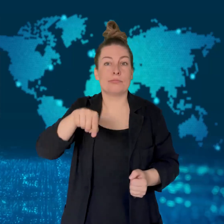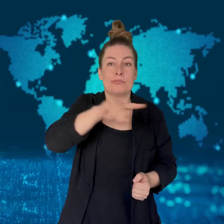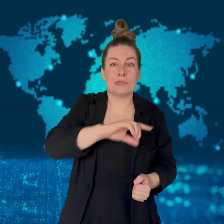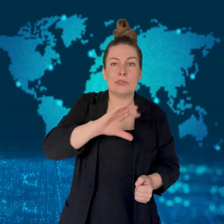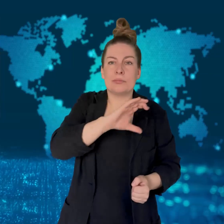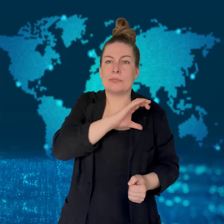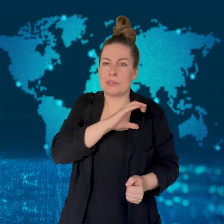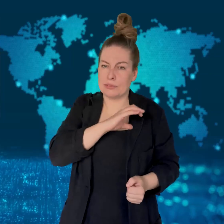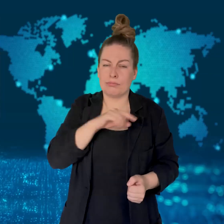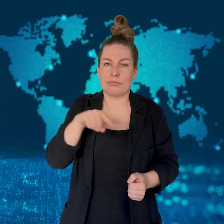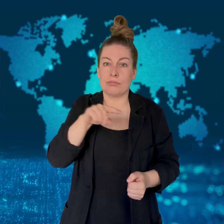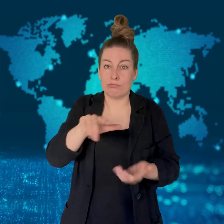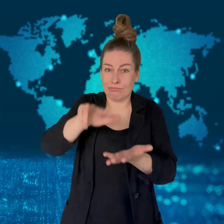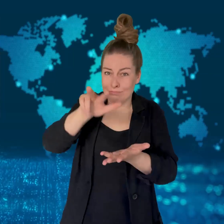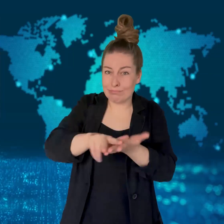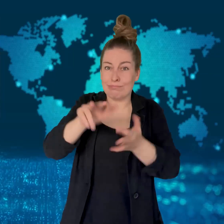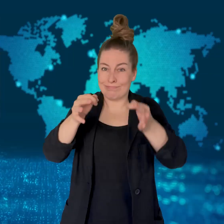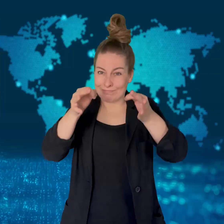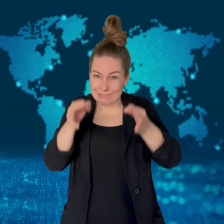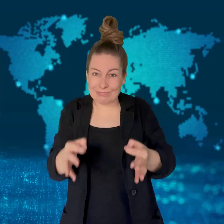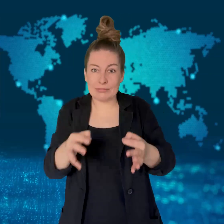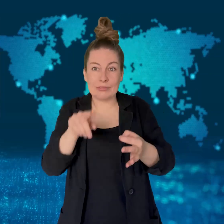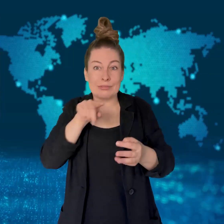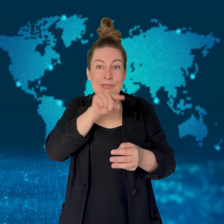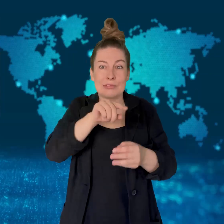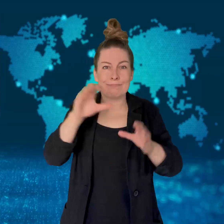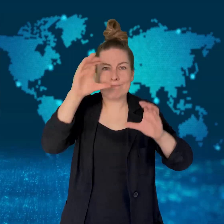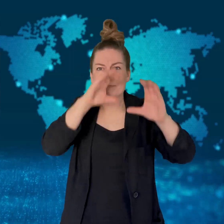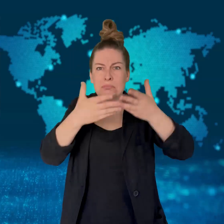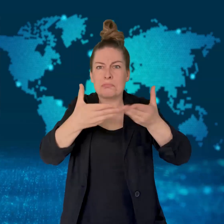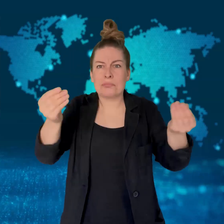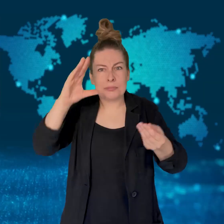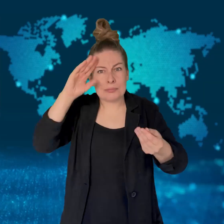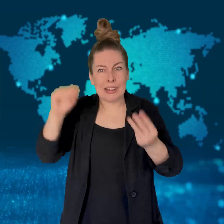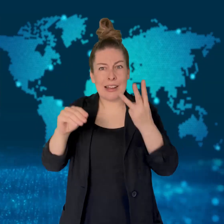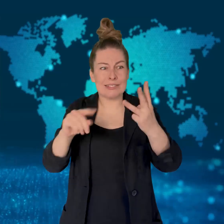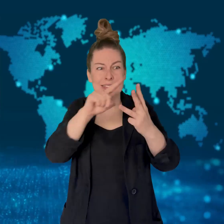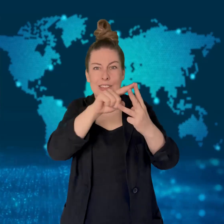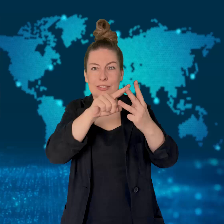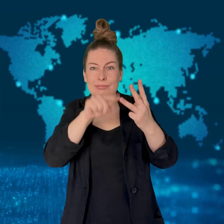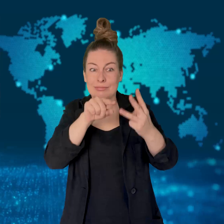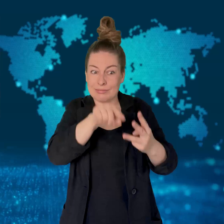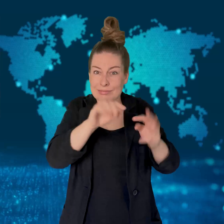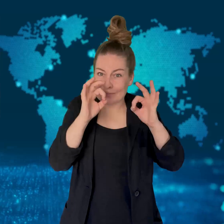Callum, and Jake.